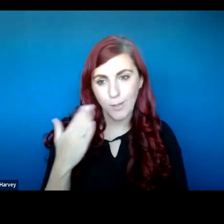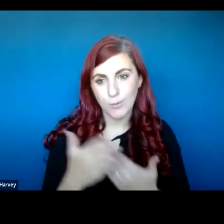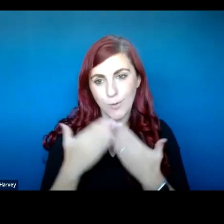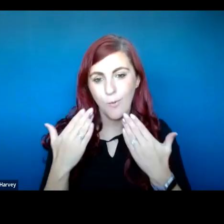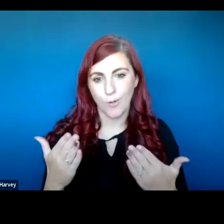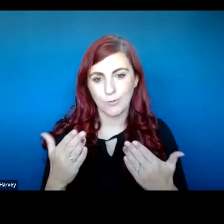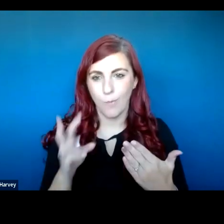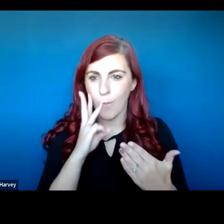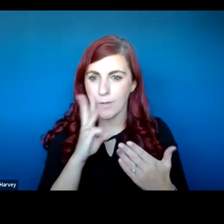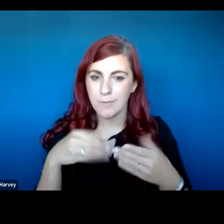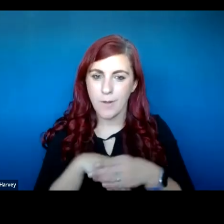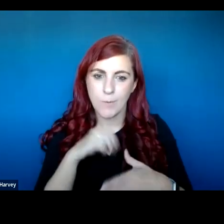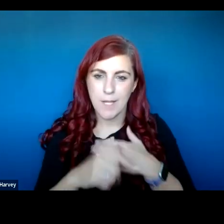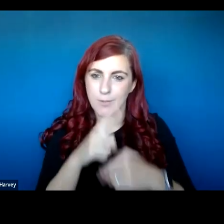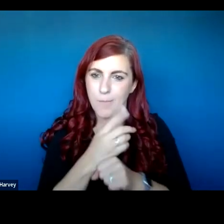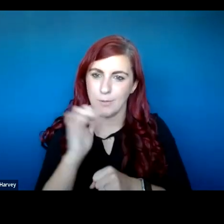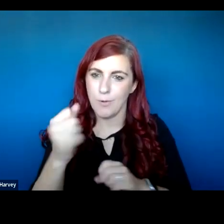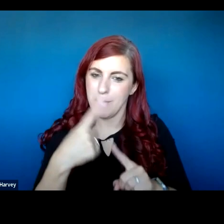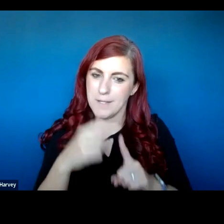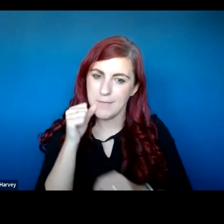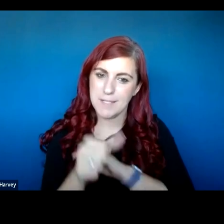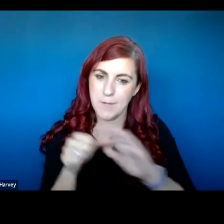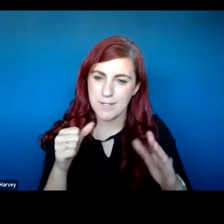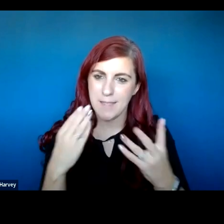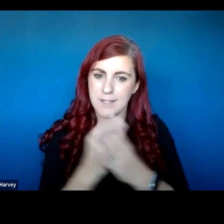telling us about the positive experiences at the Together Academy